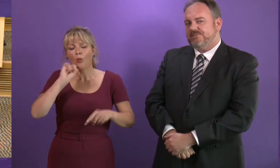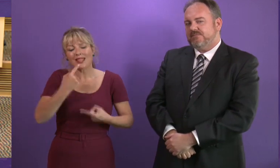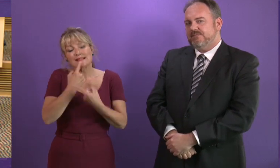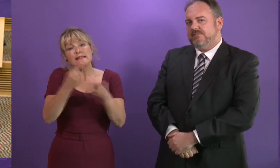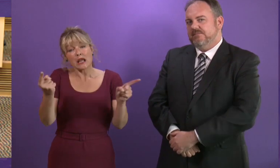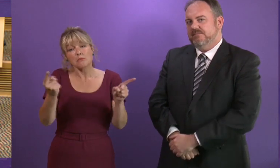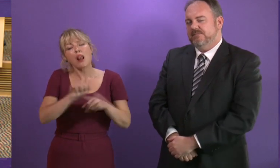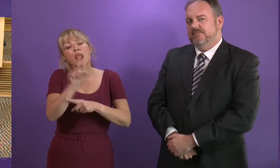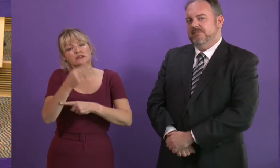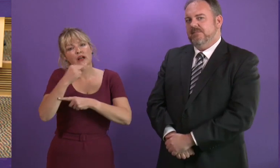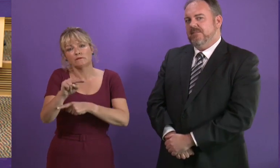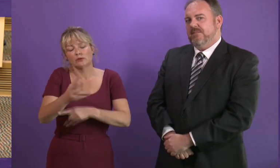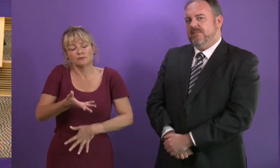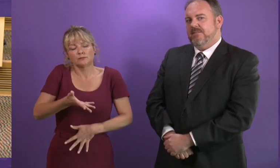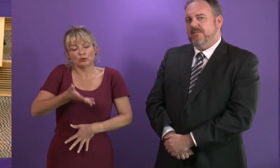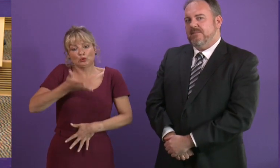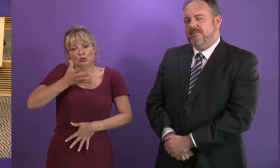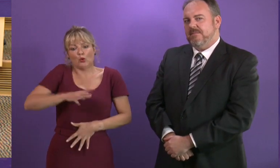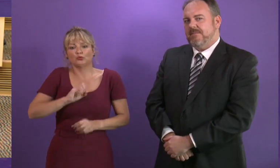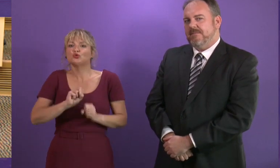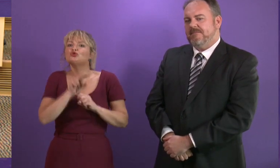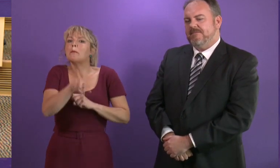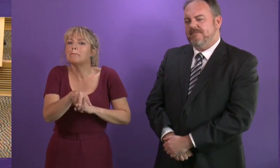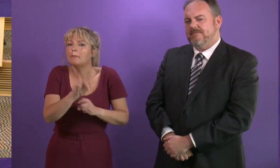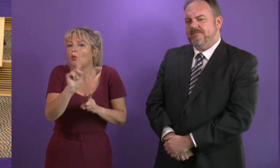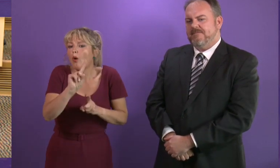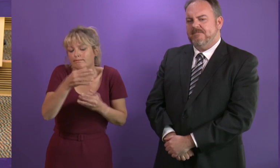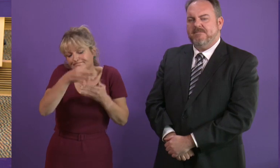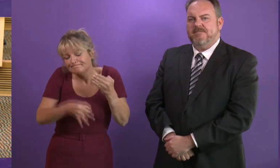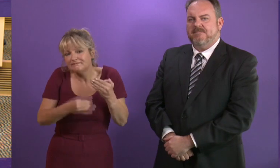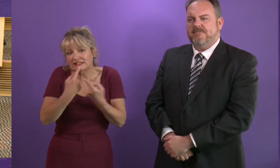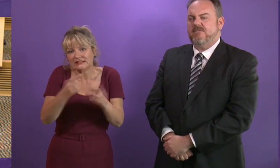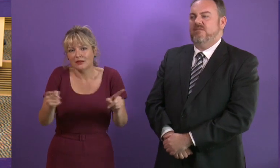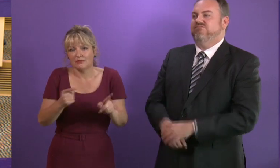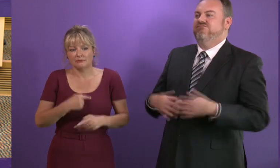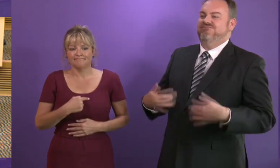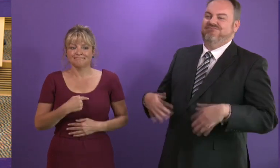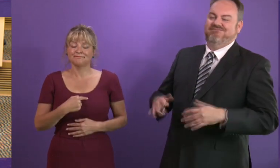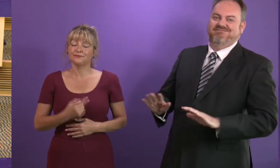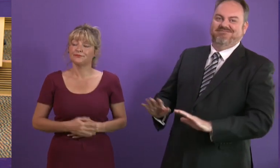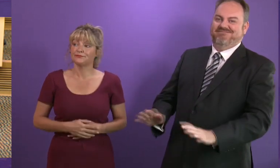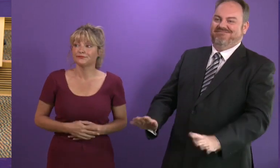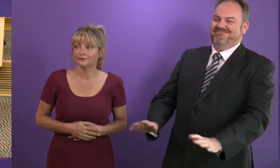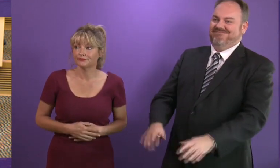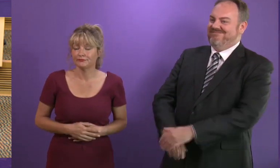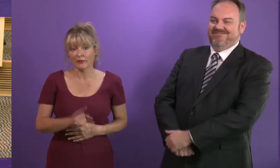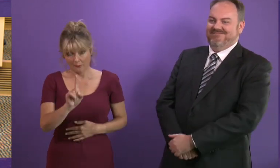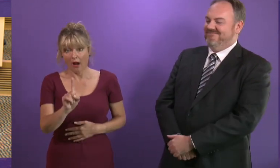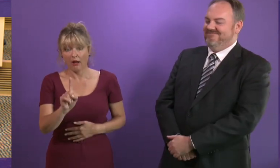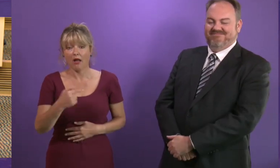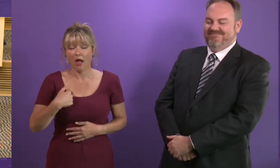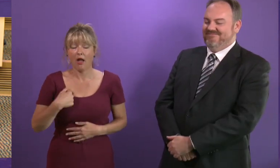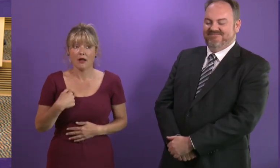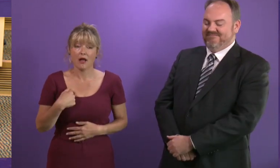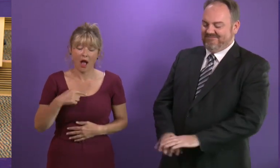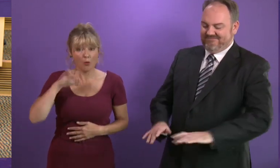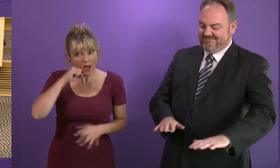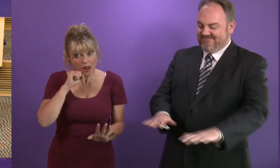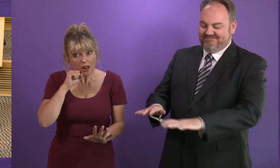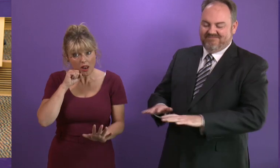pre-empt the detail of that statement, but I